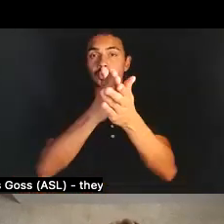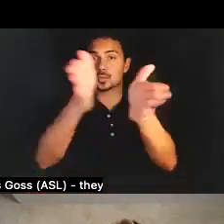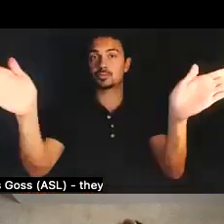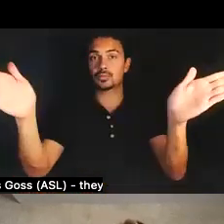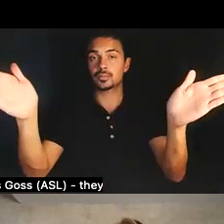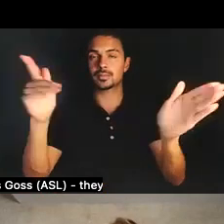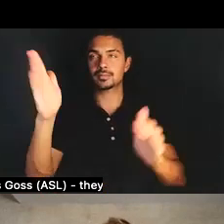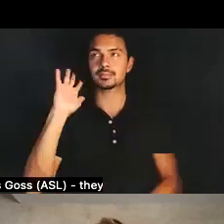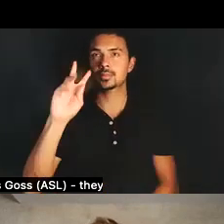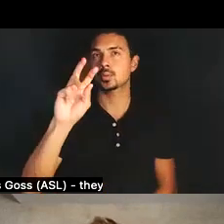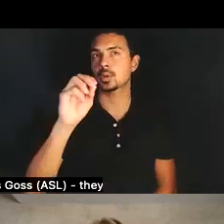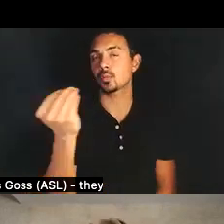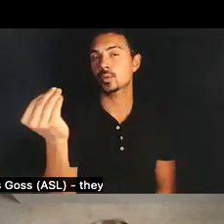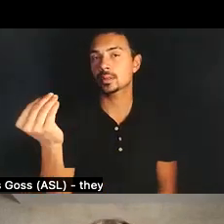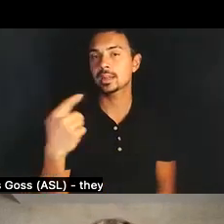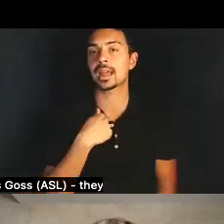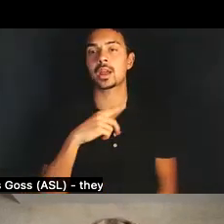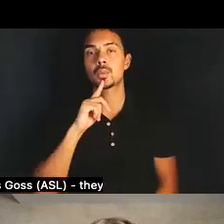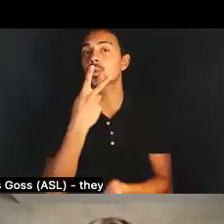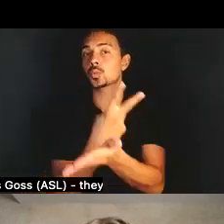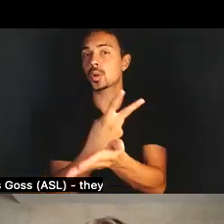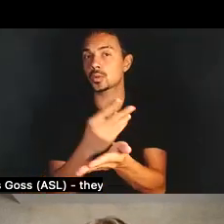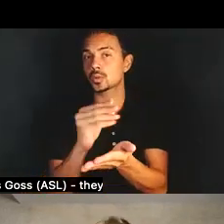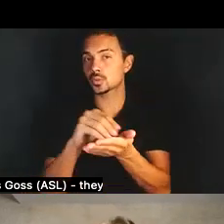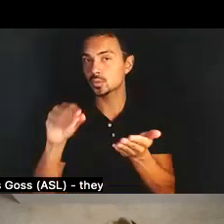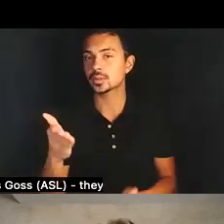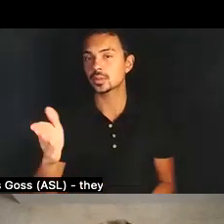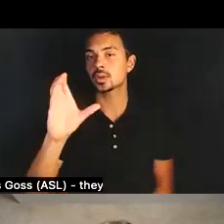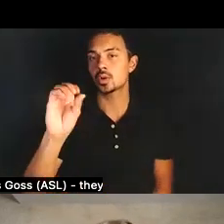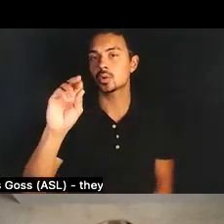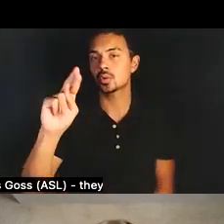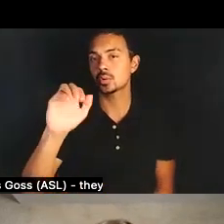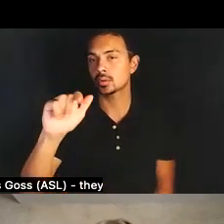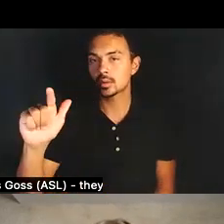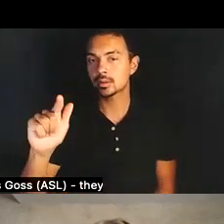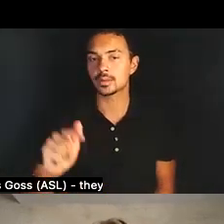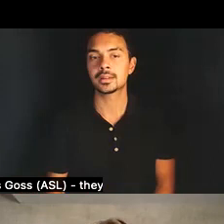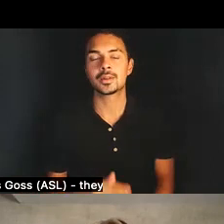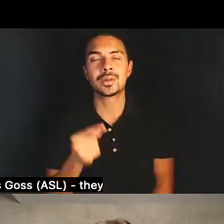When I started writing for the general public in 2014, I was a graduate student at Cornell